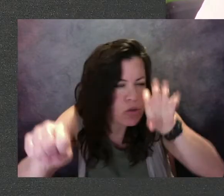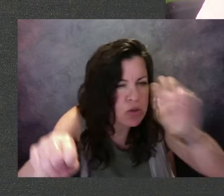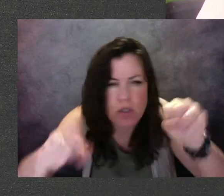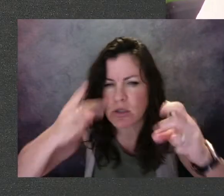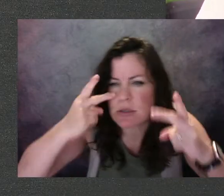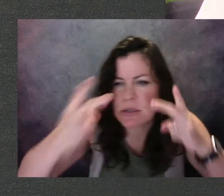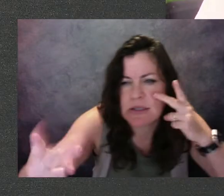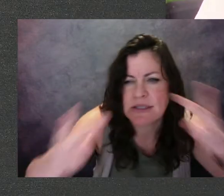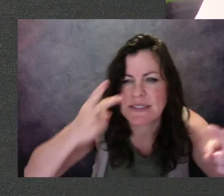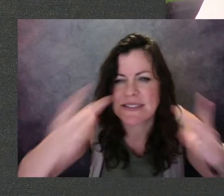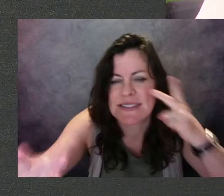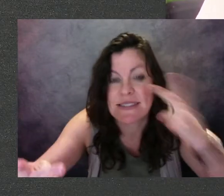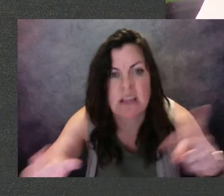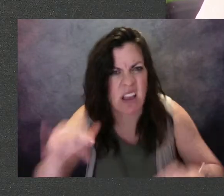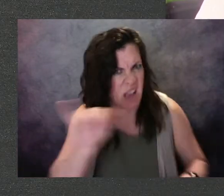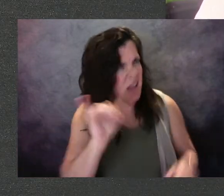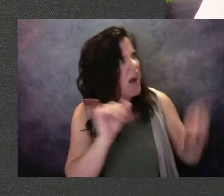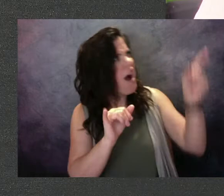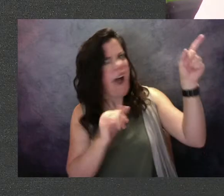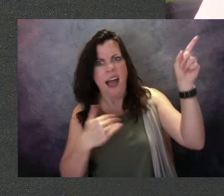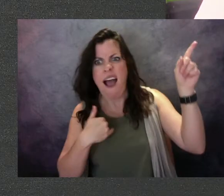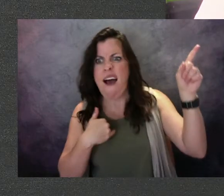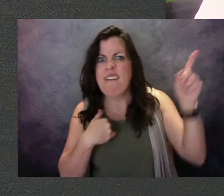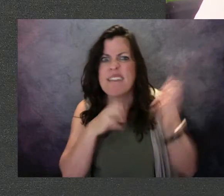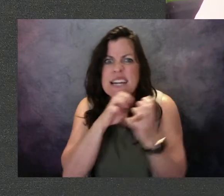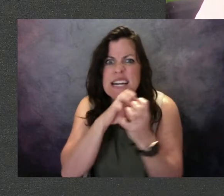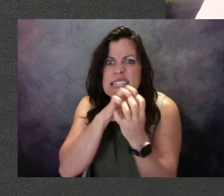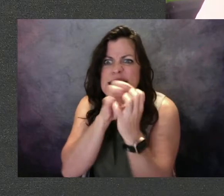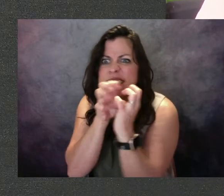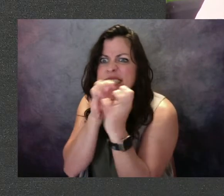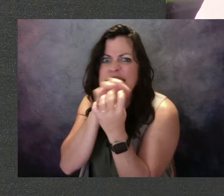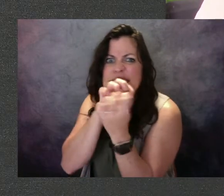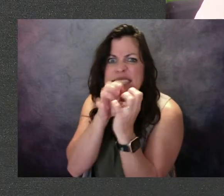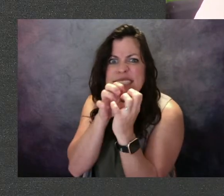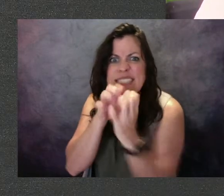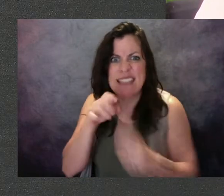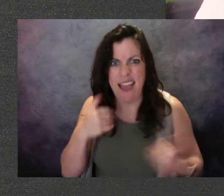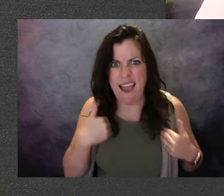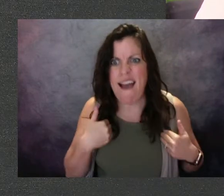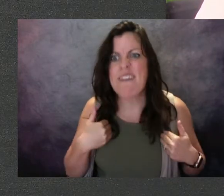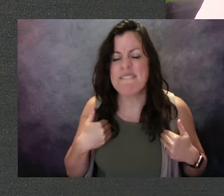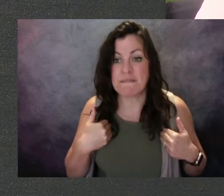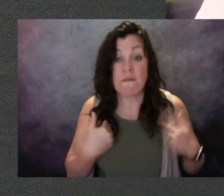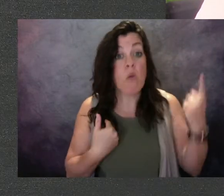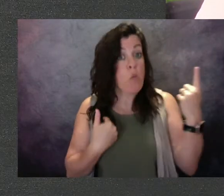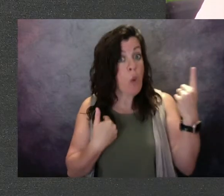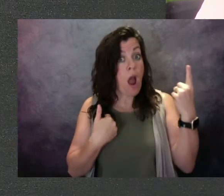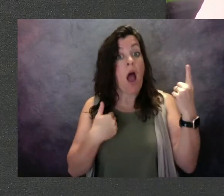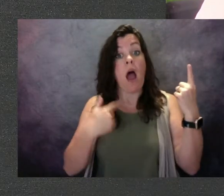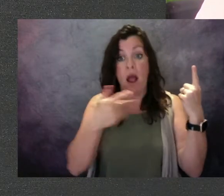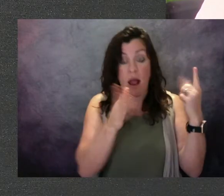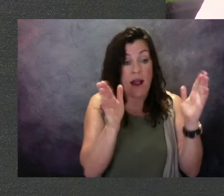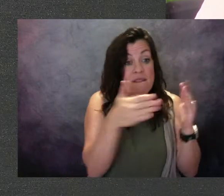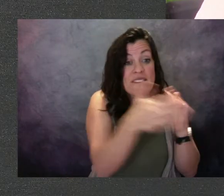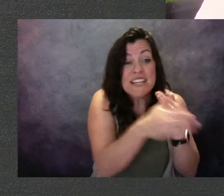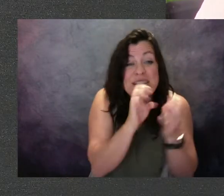And I see it has teeth. And we learned about a fish, do you remember the name of that little fish that had the little teeth?